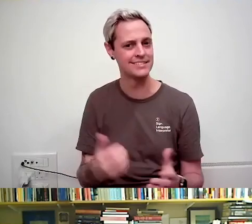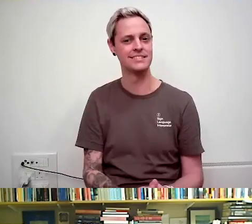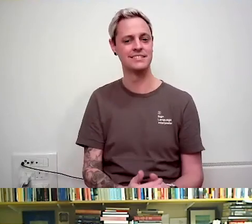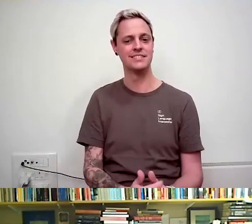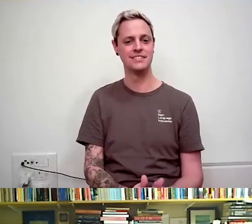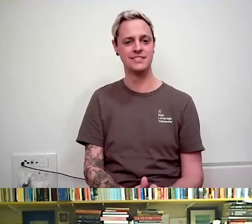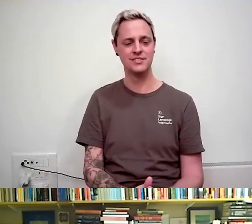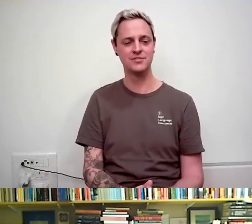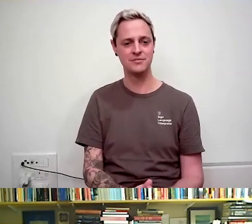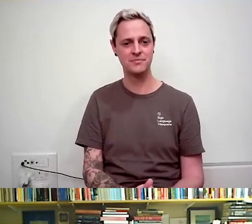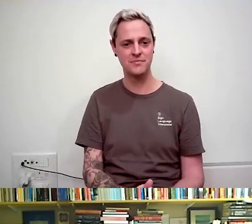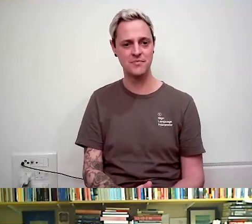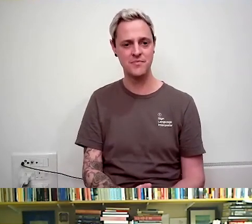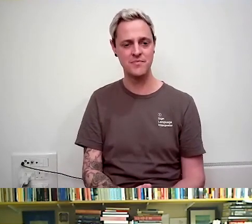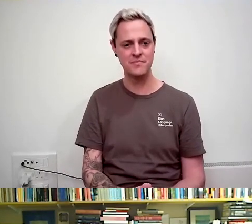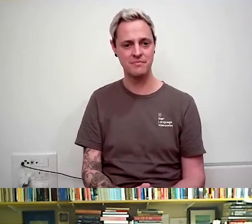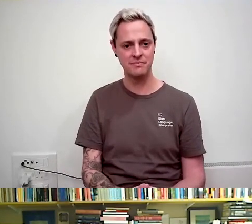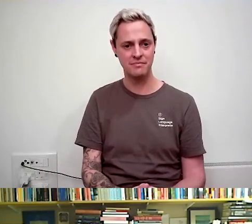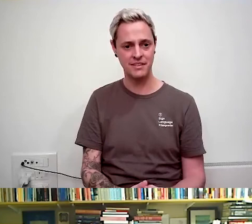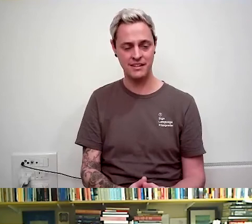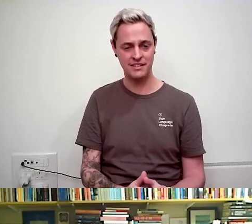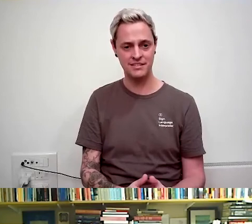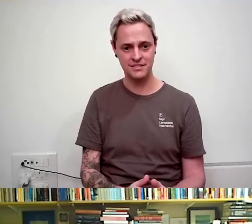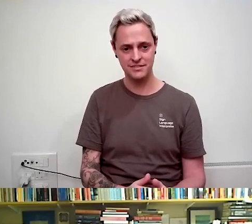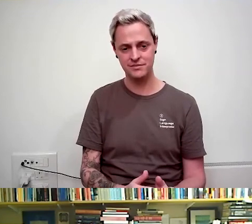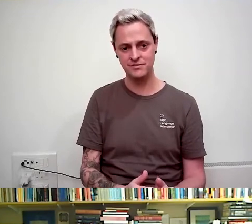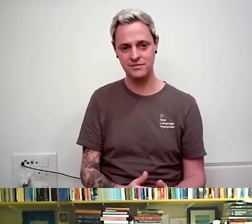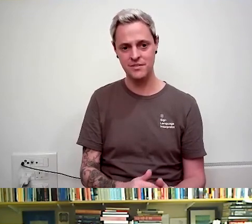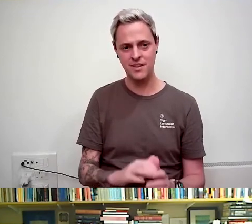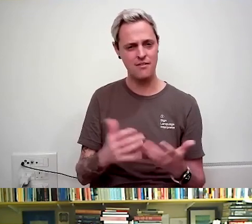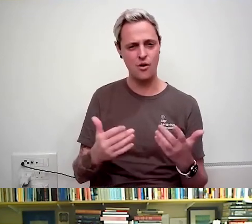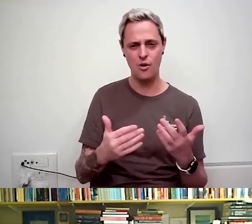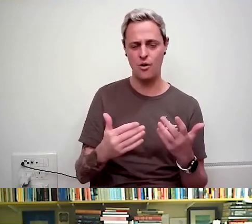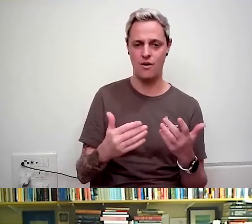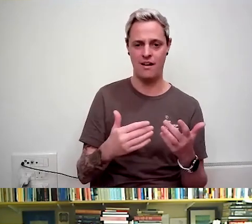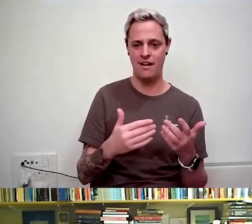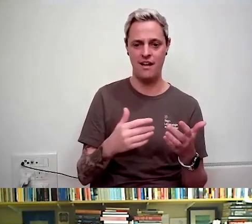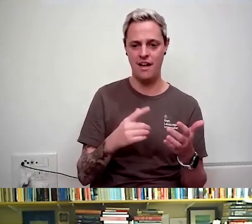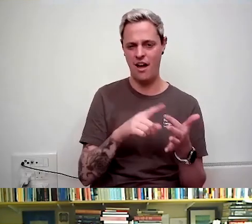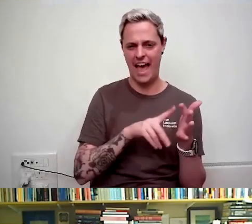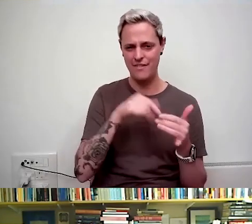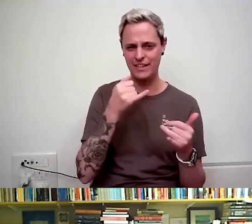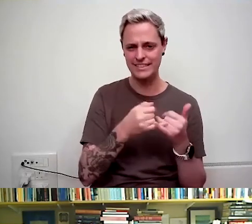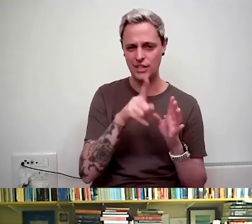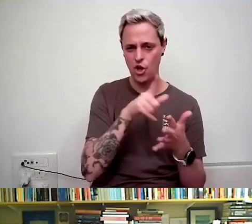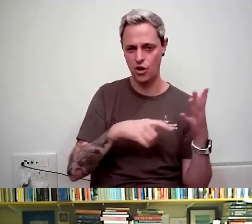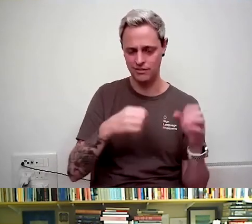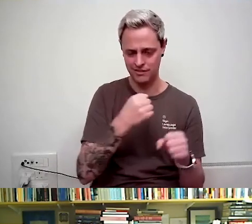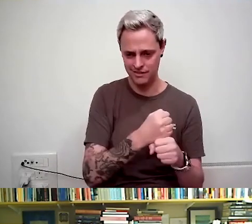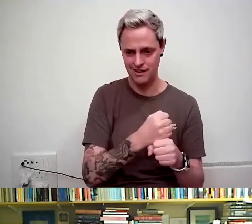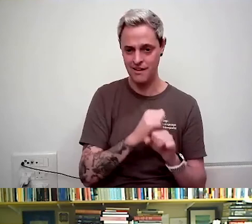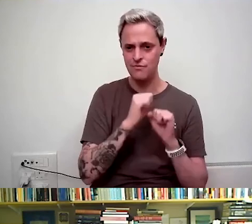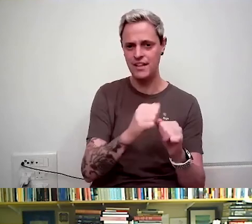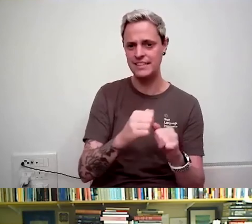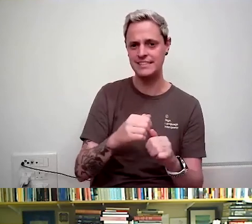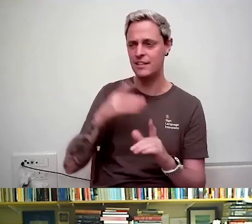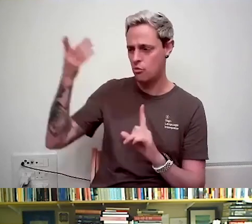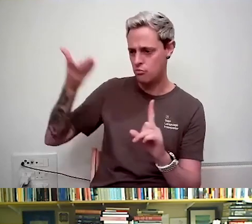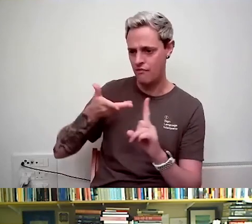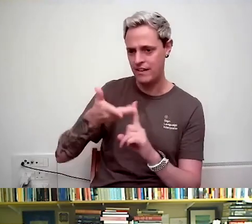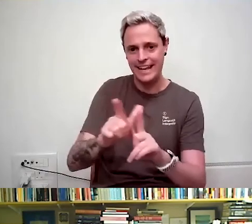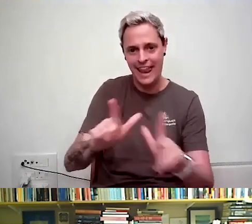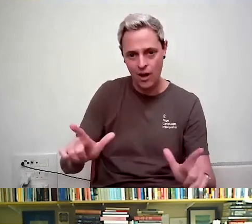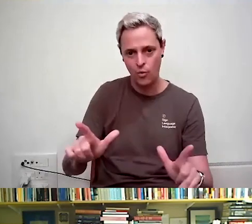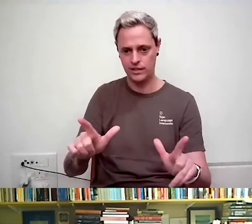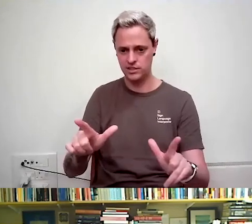And this is really an insight that Amos Yong has had for a long time, but expanding that to consider prophetic languages in a wider sense.